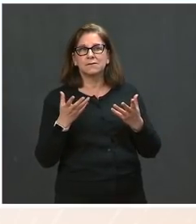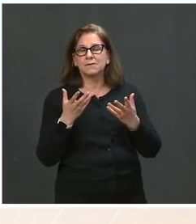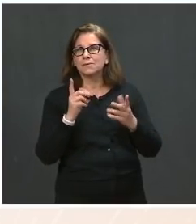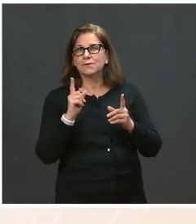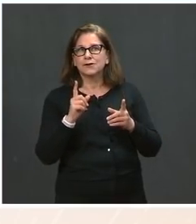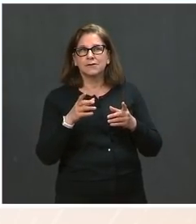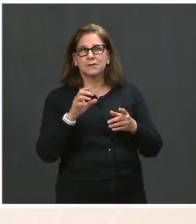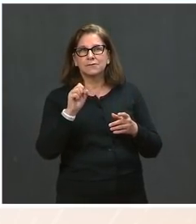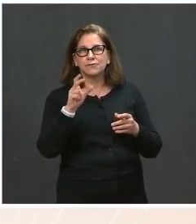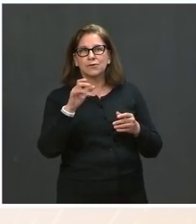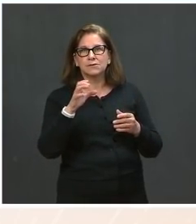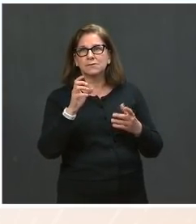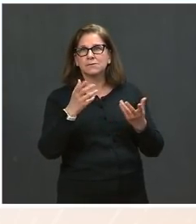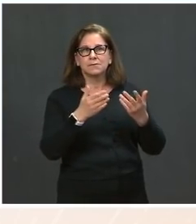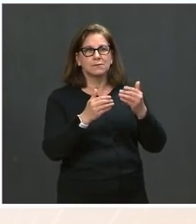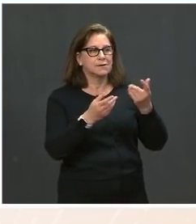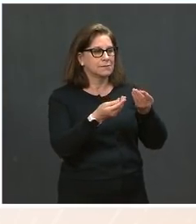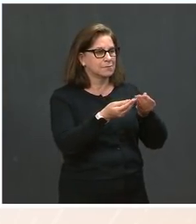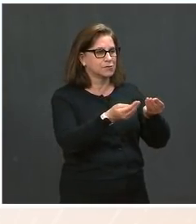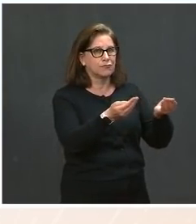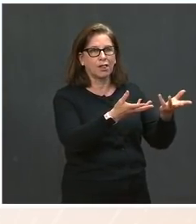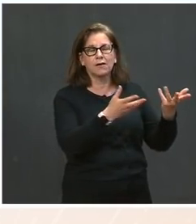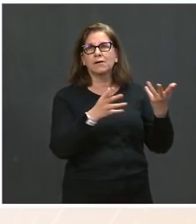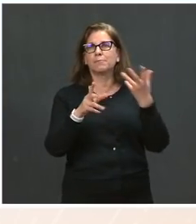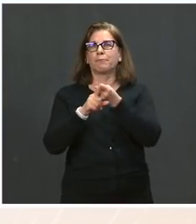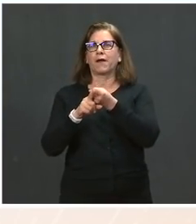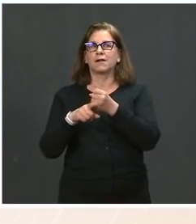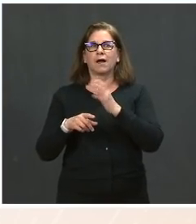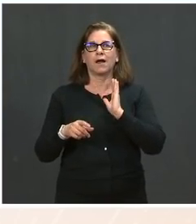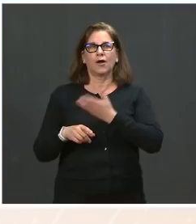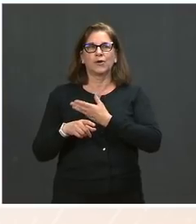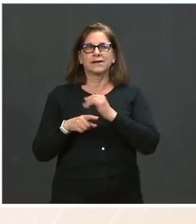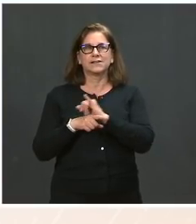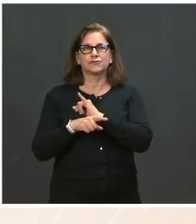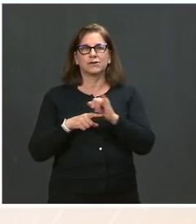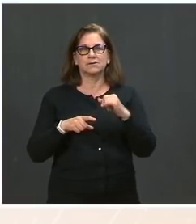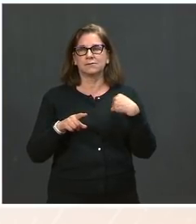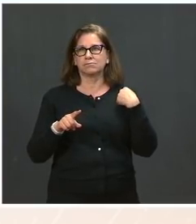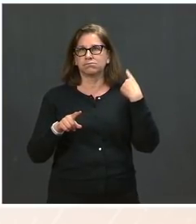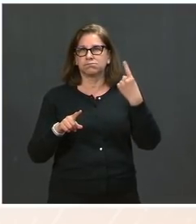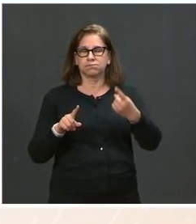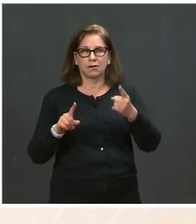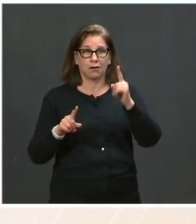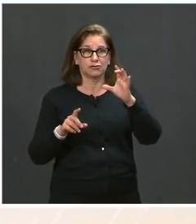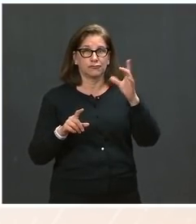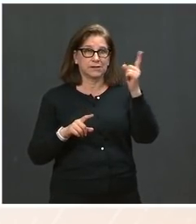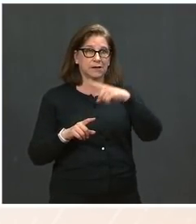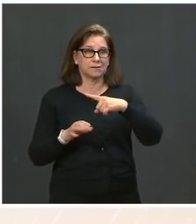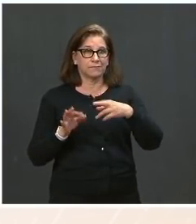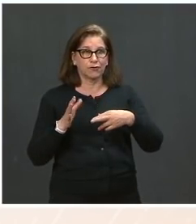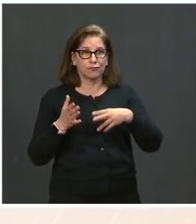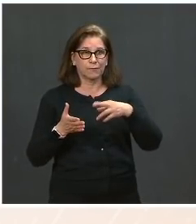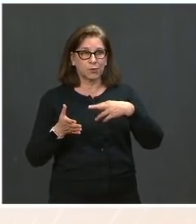take that information back as part of our 100-day review. I wouldn't say I'm predicting an outcome or an announcement immediately coming out of it,